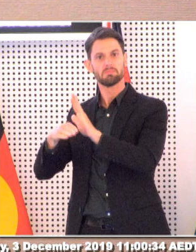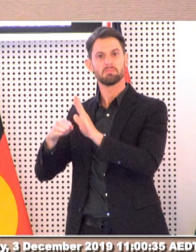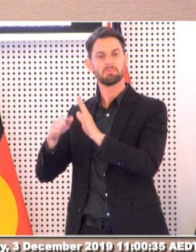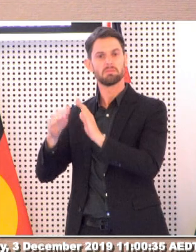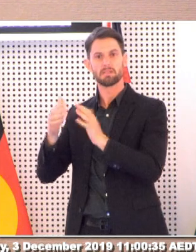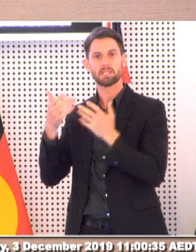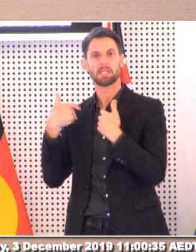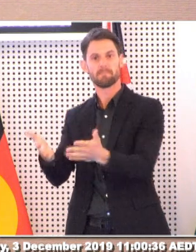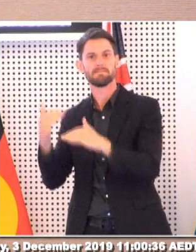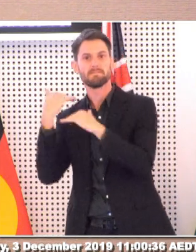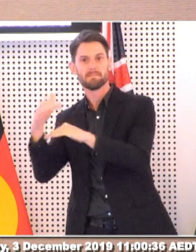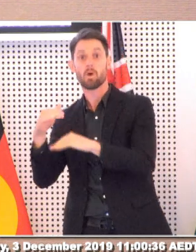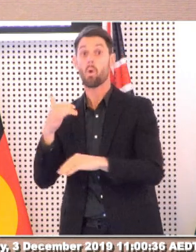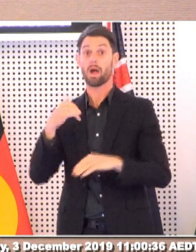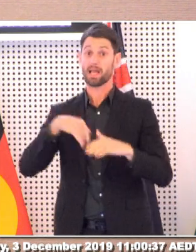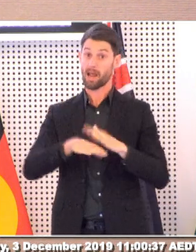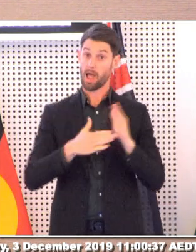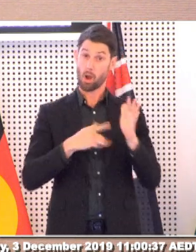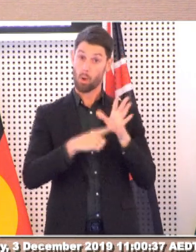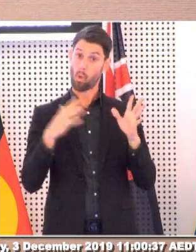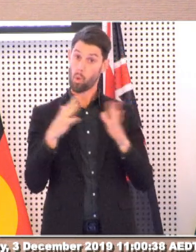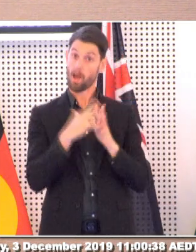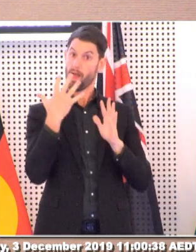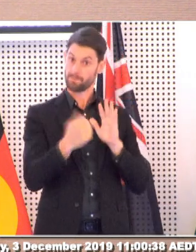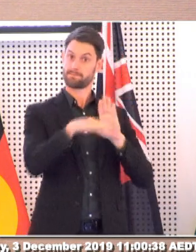because we believe that some people with disability will